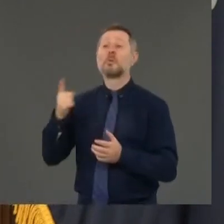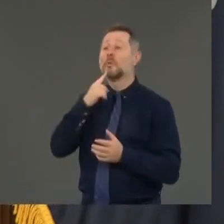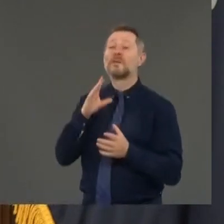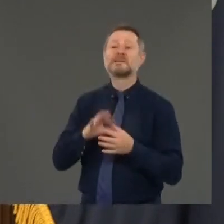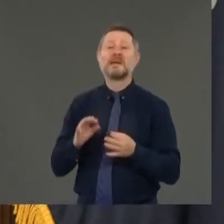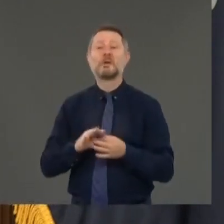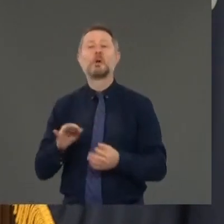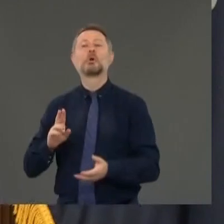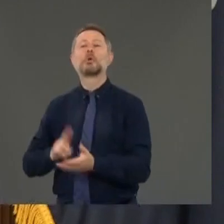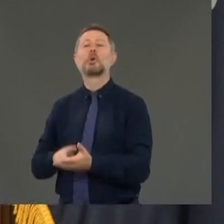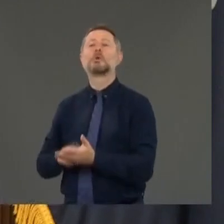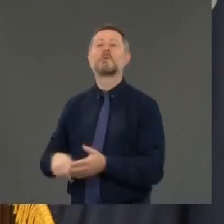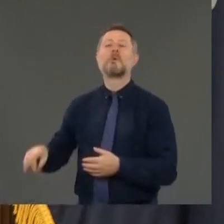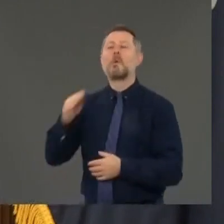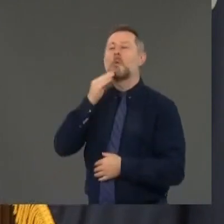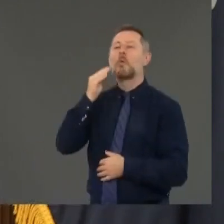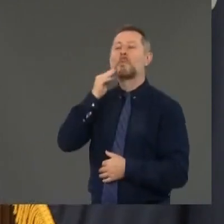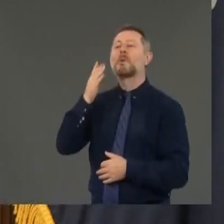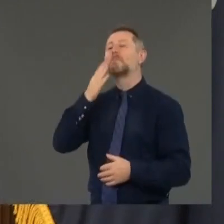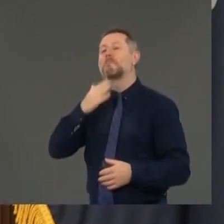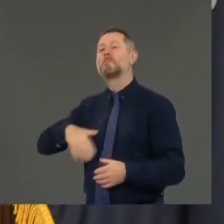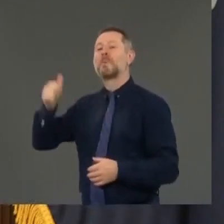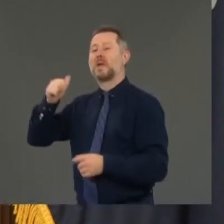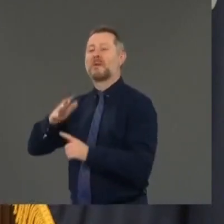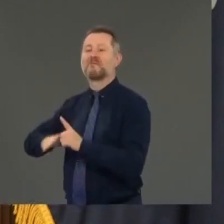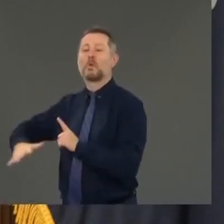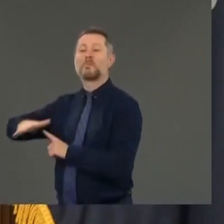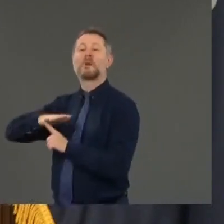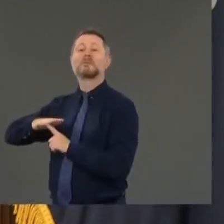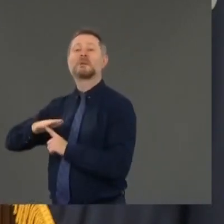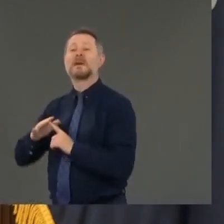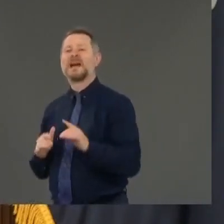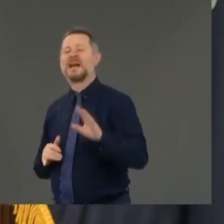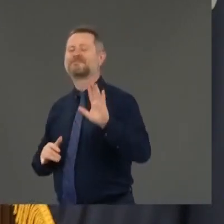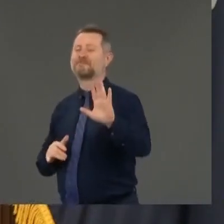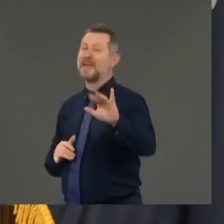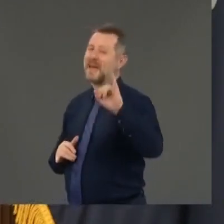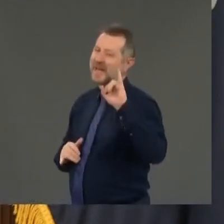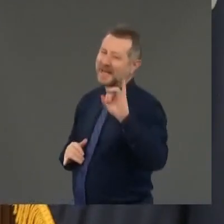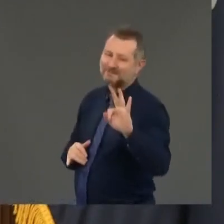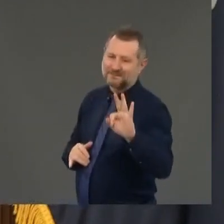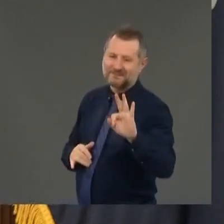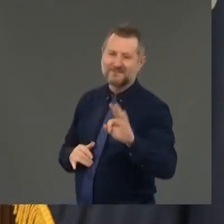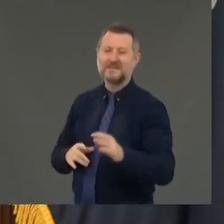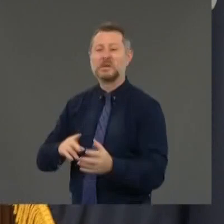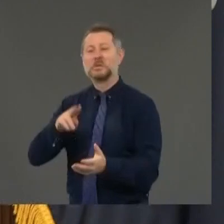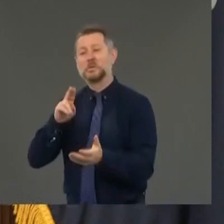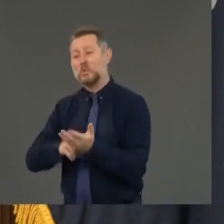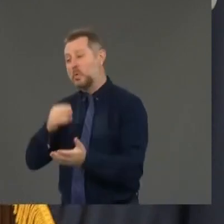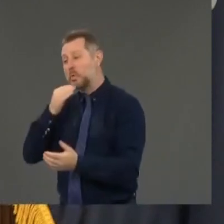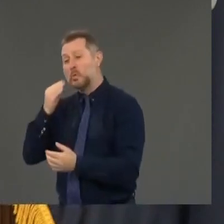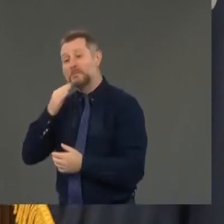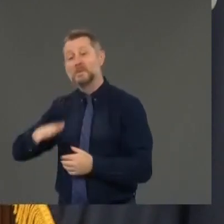MORE HIGHER IF THEY STAY IN A HOSPITAL BED.